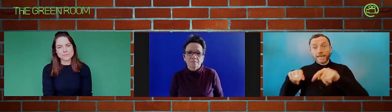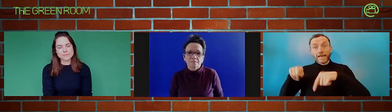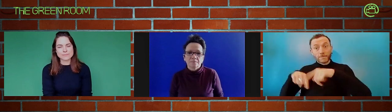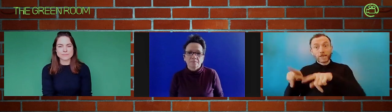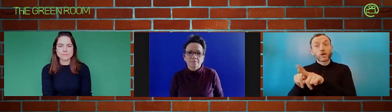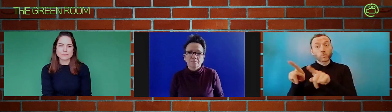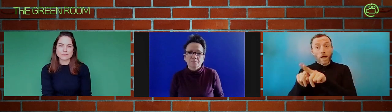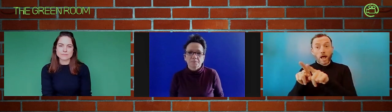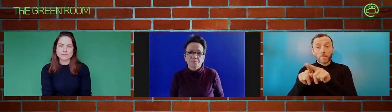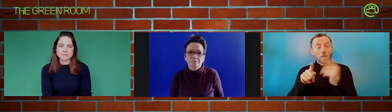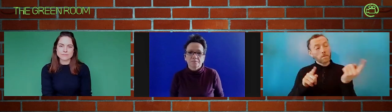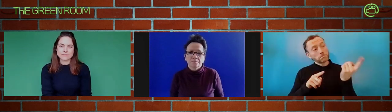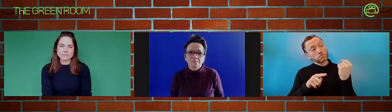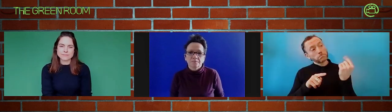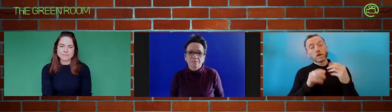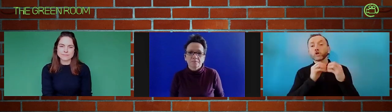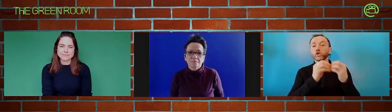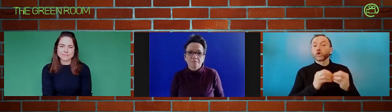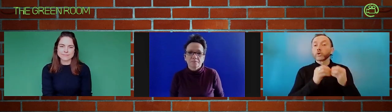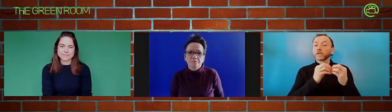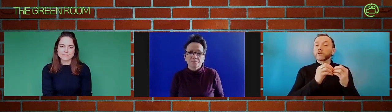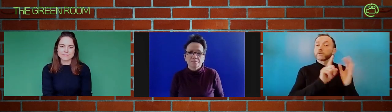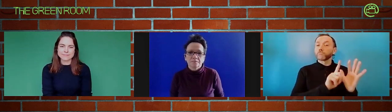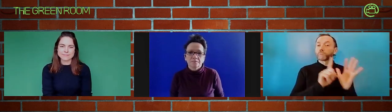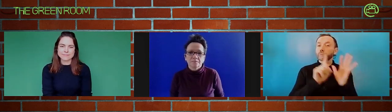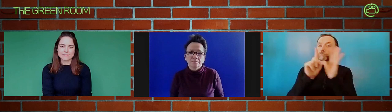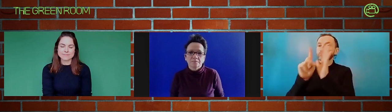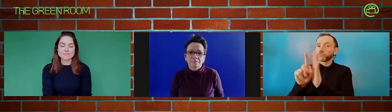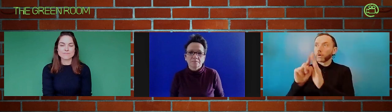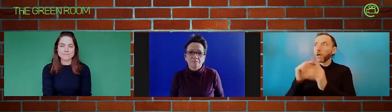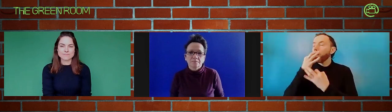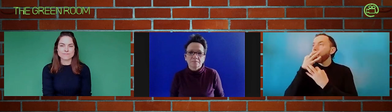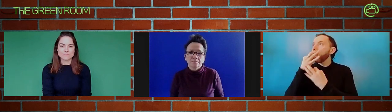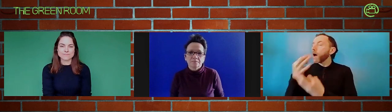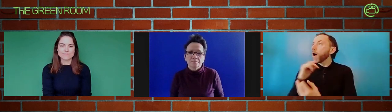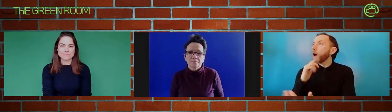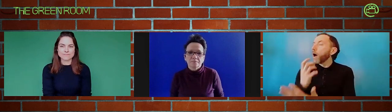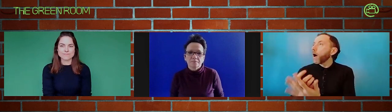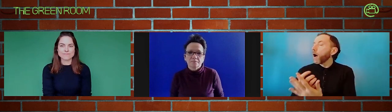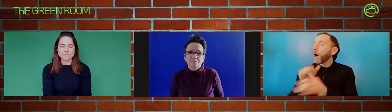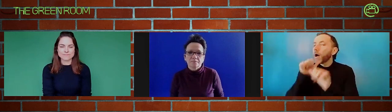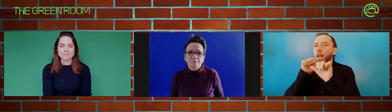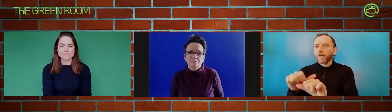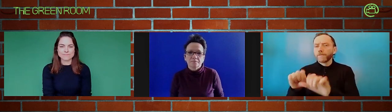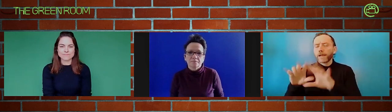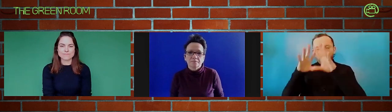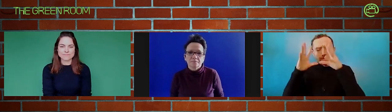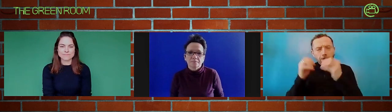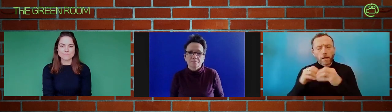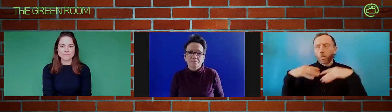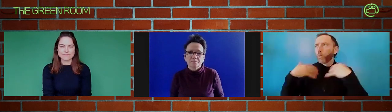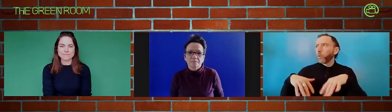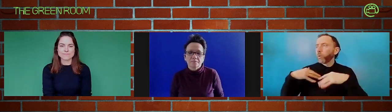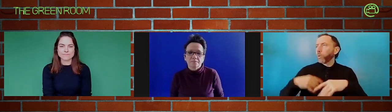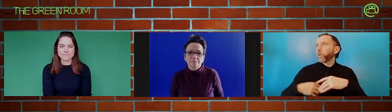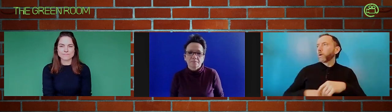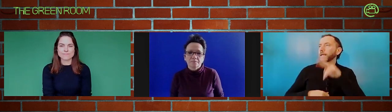But I took the students to see it and they absolutely loved it. They loved everything about it. They loved seeing sign language on stage.